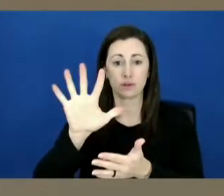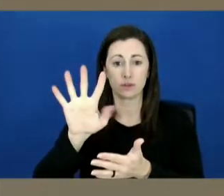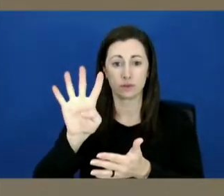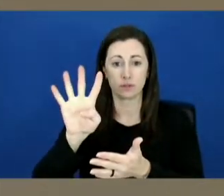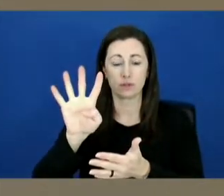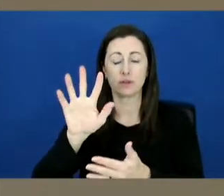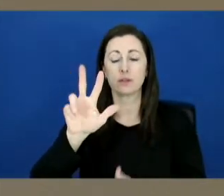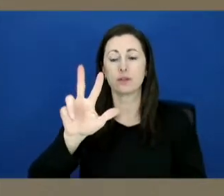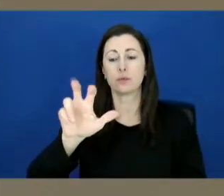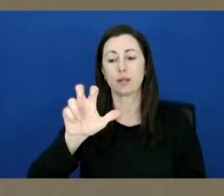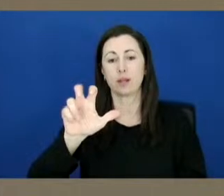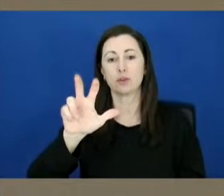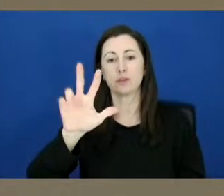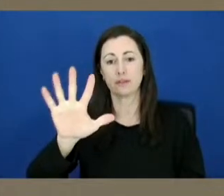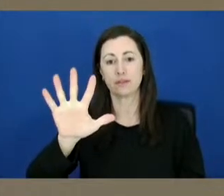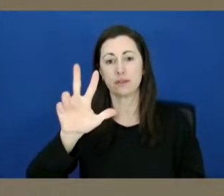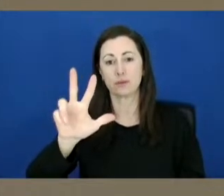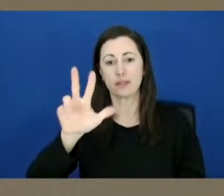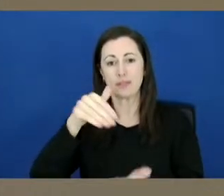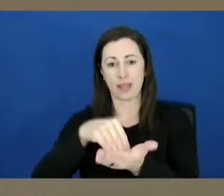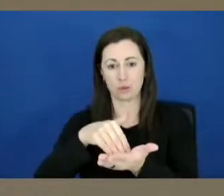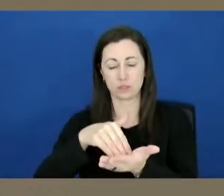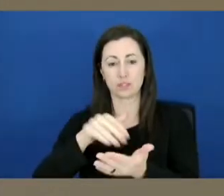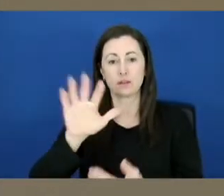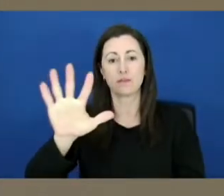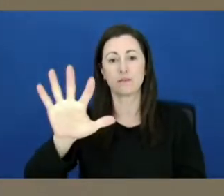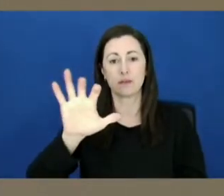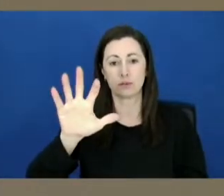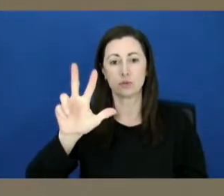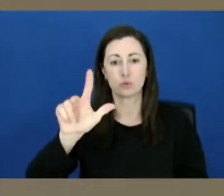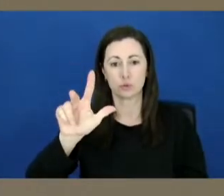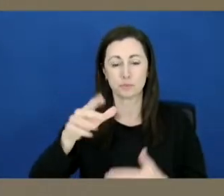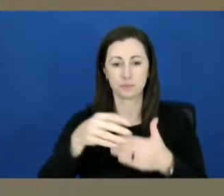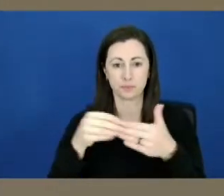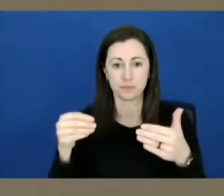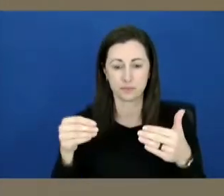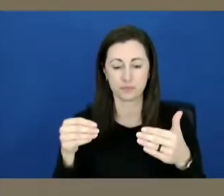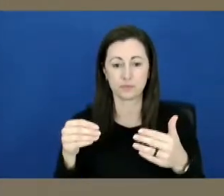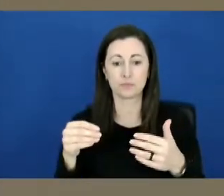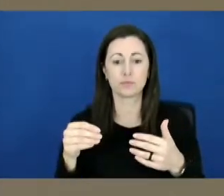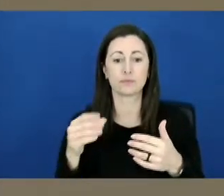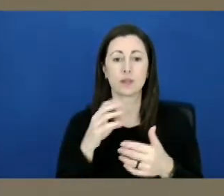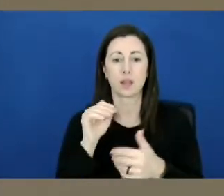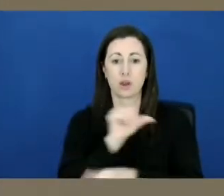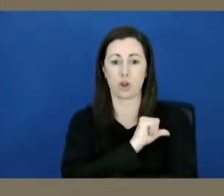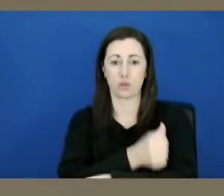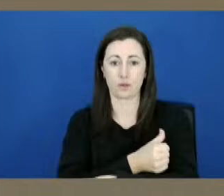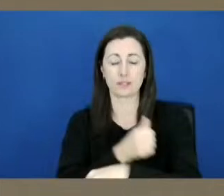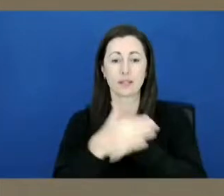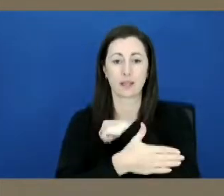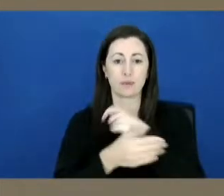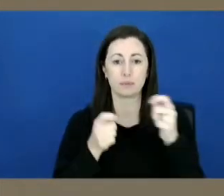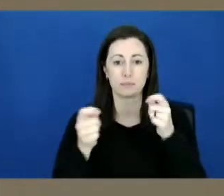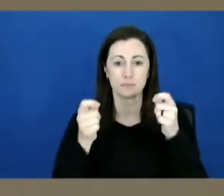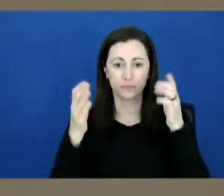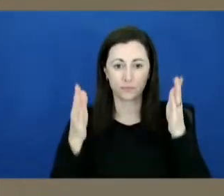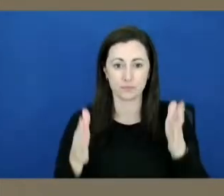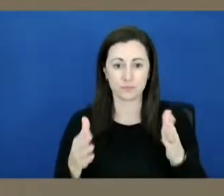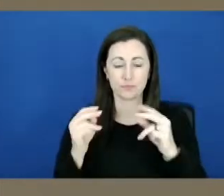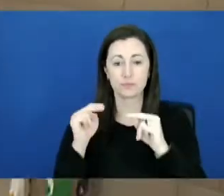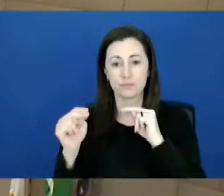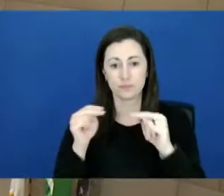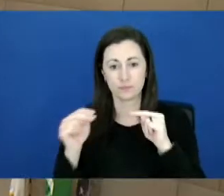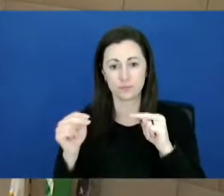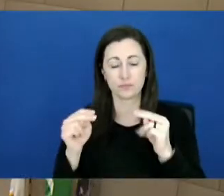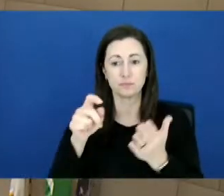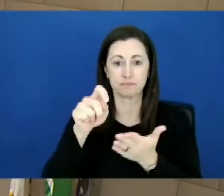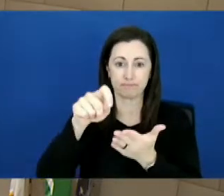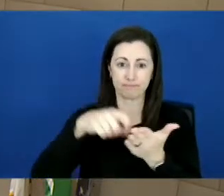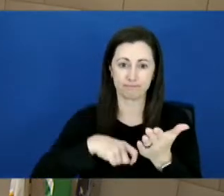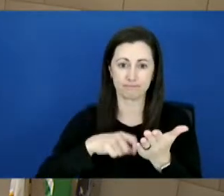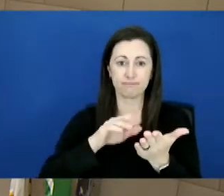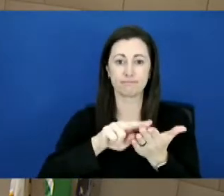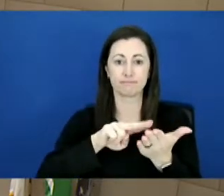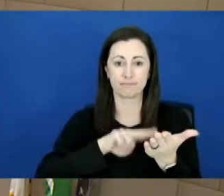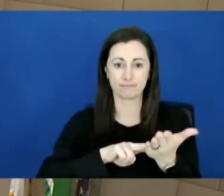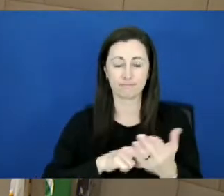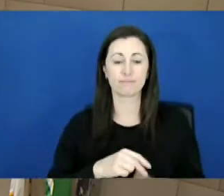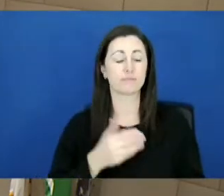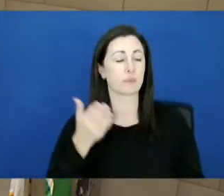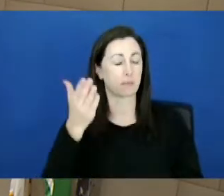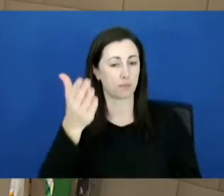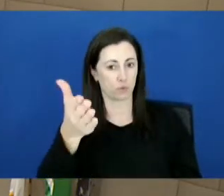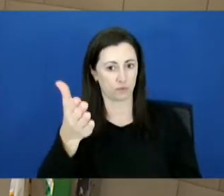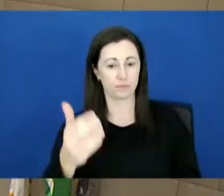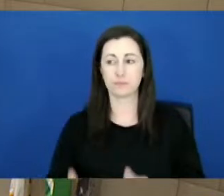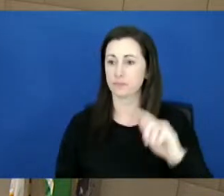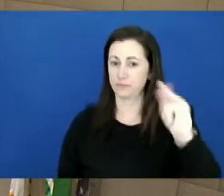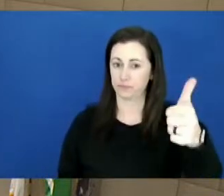NOT TO EXCEED AMOUNT OF $353,00O